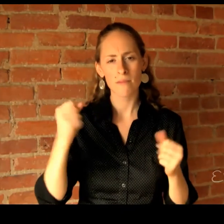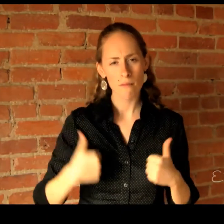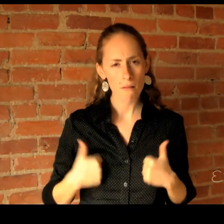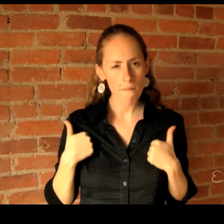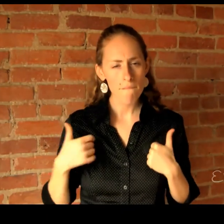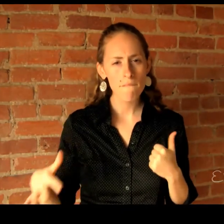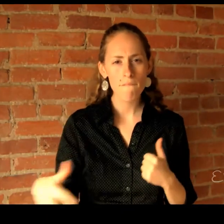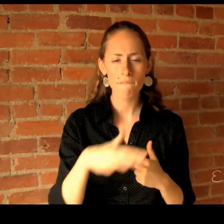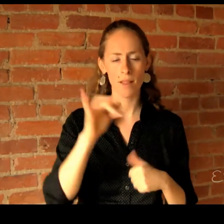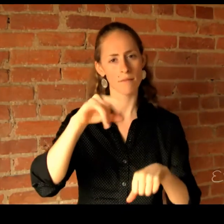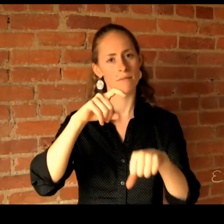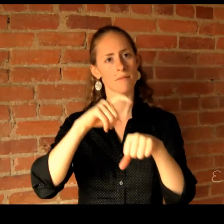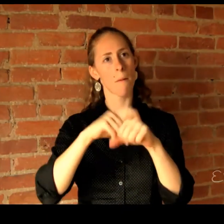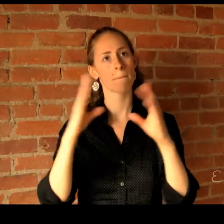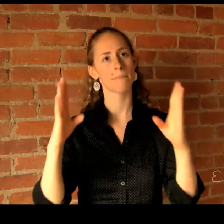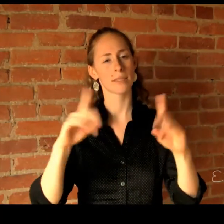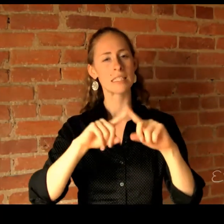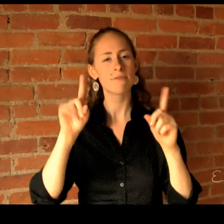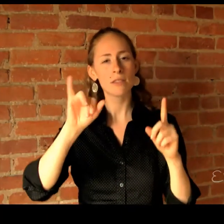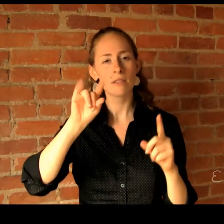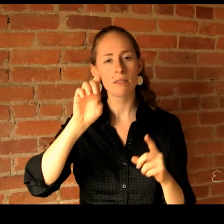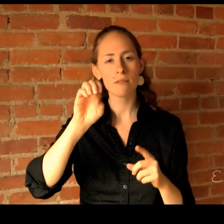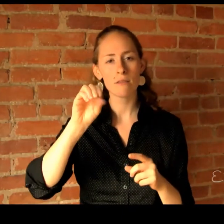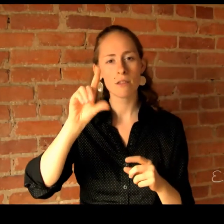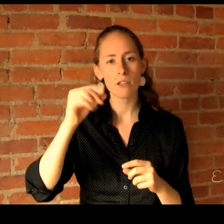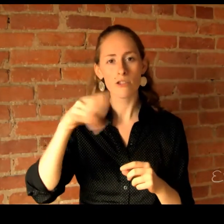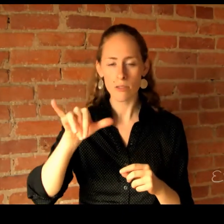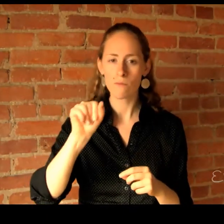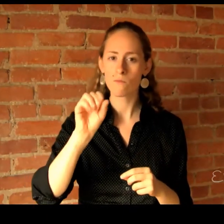impact on many Deaf people’s lives. The timing was different. The ideology was also different.